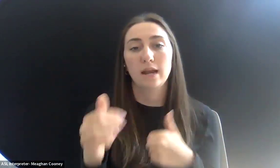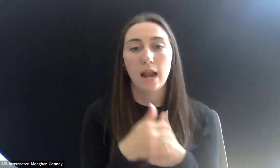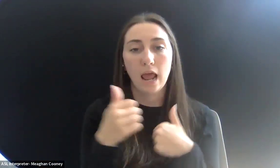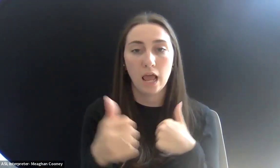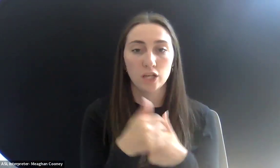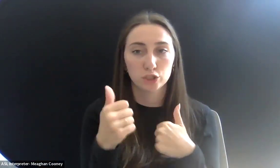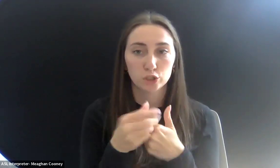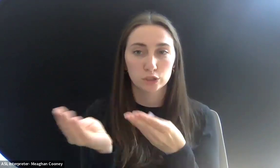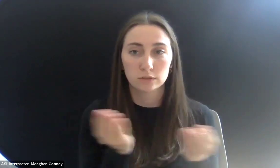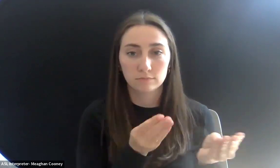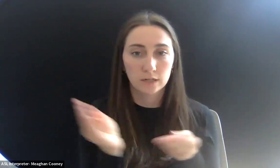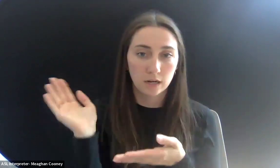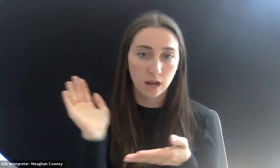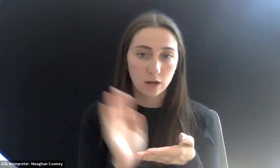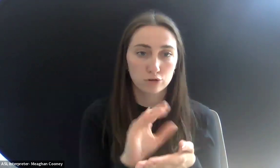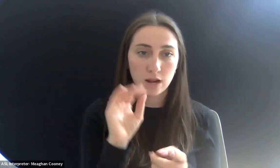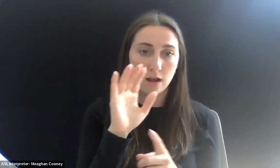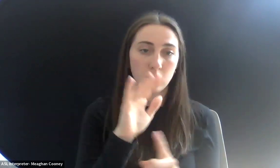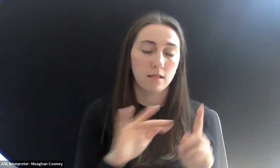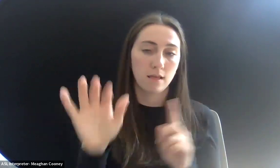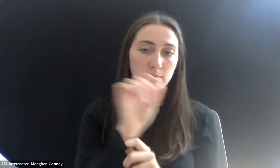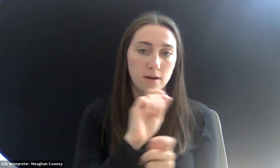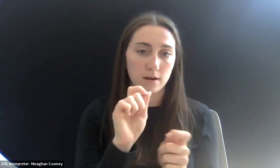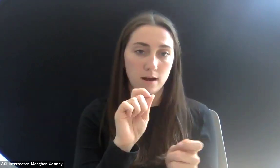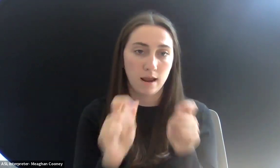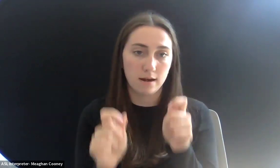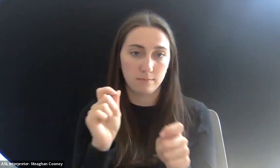And then, as I said earlier, in April of 2021, the state